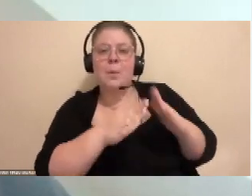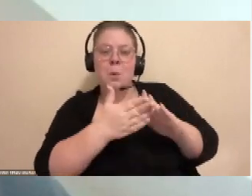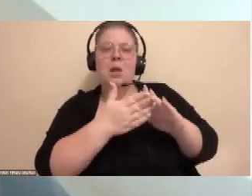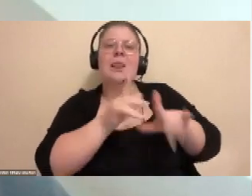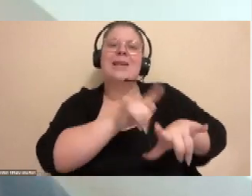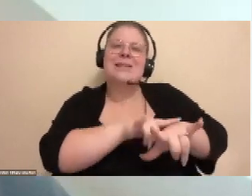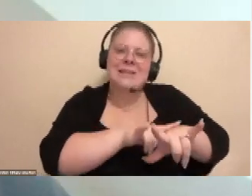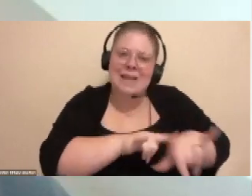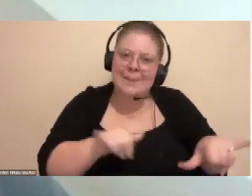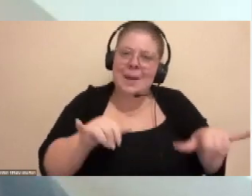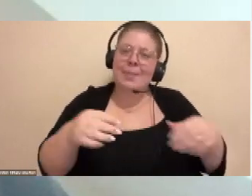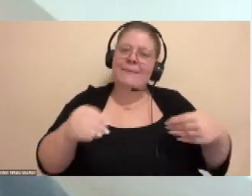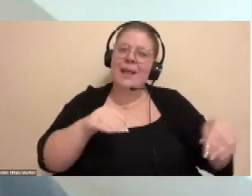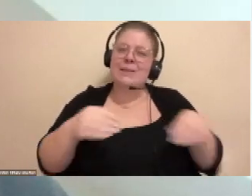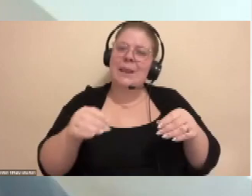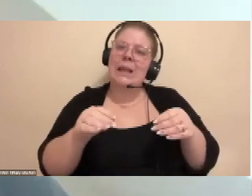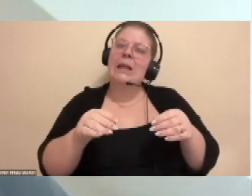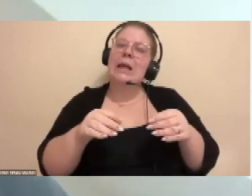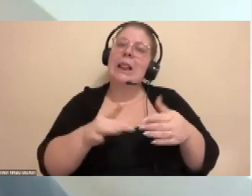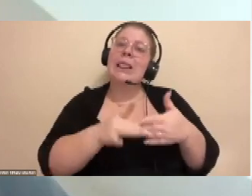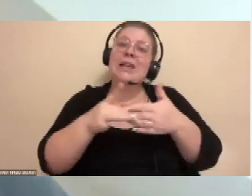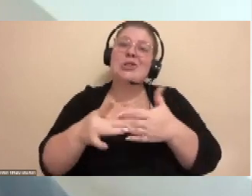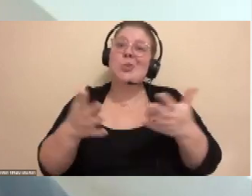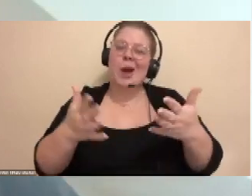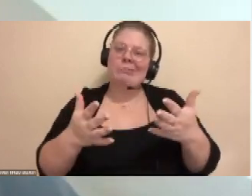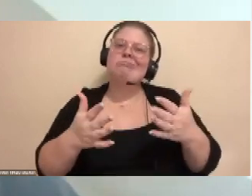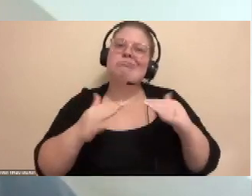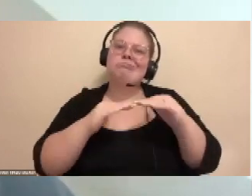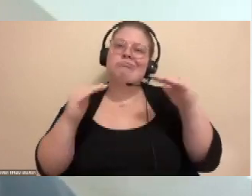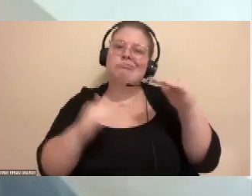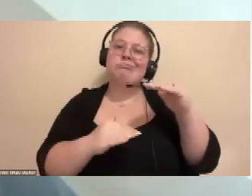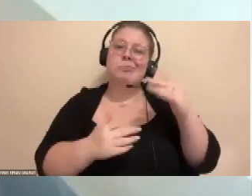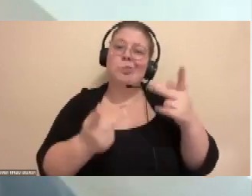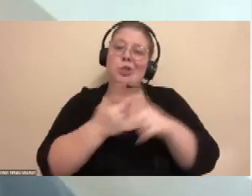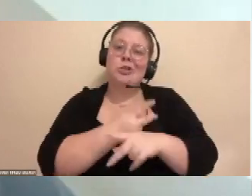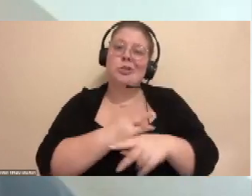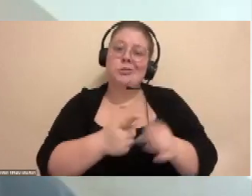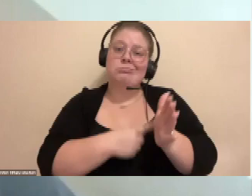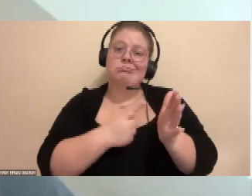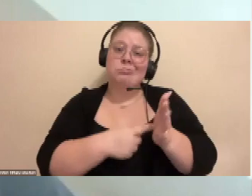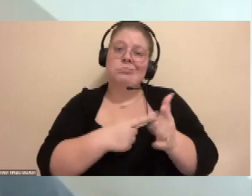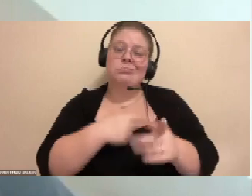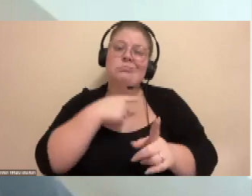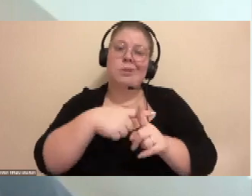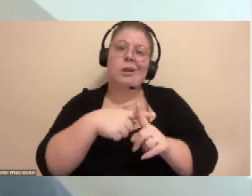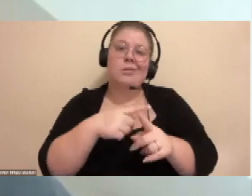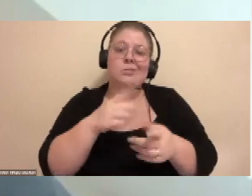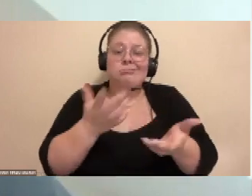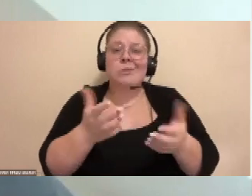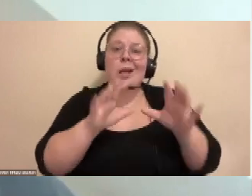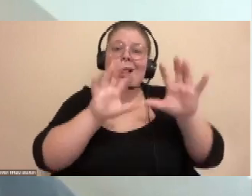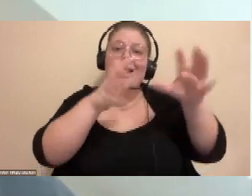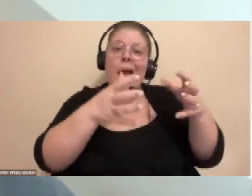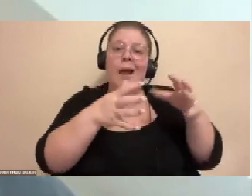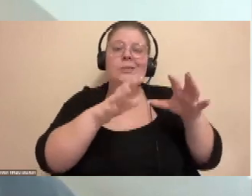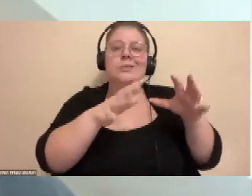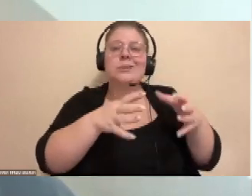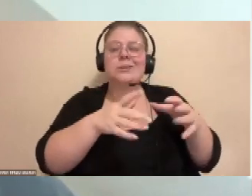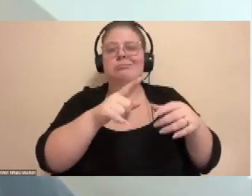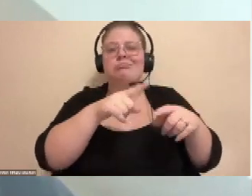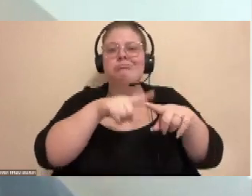really inequitable and often frankly racist or classist means